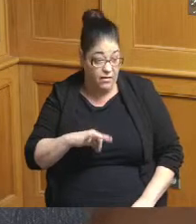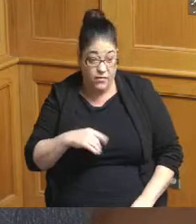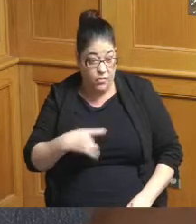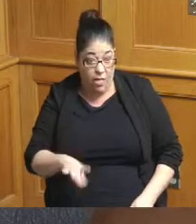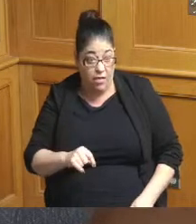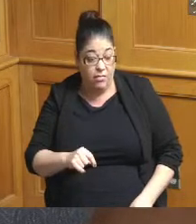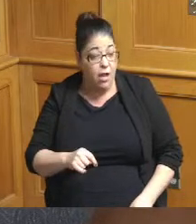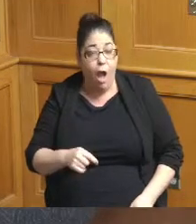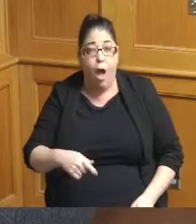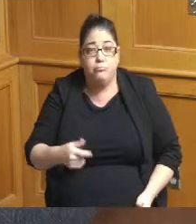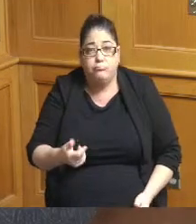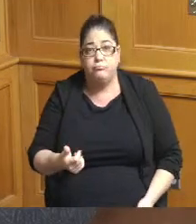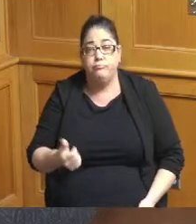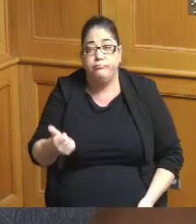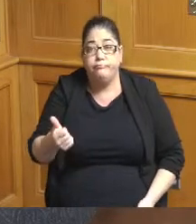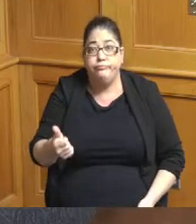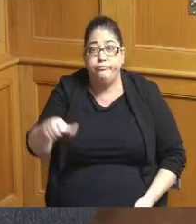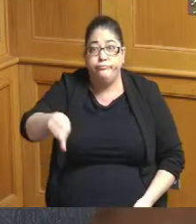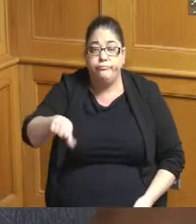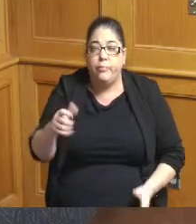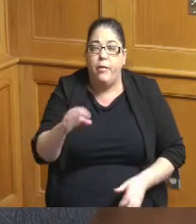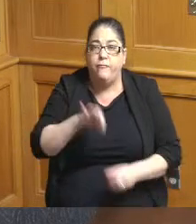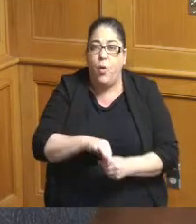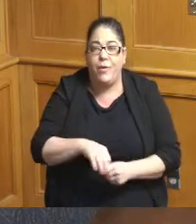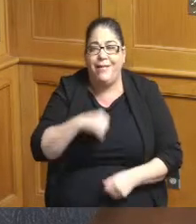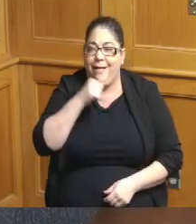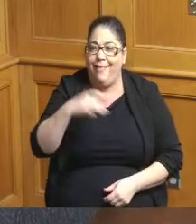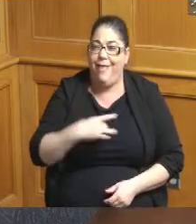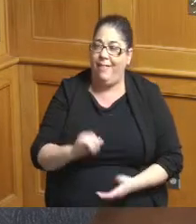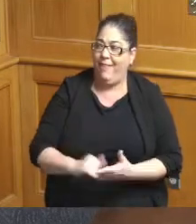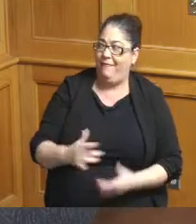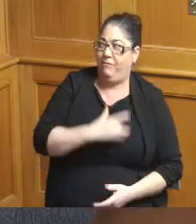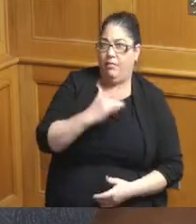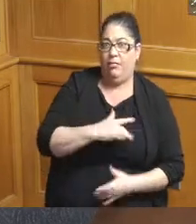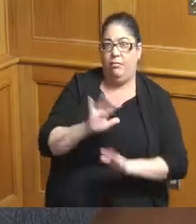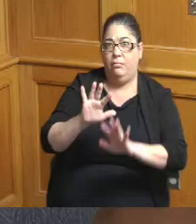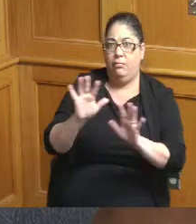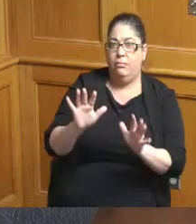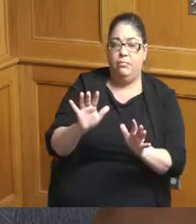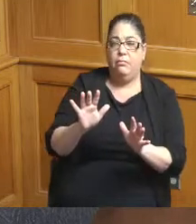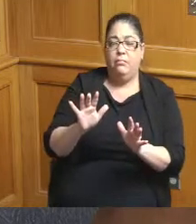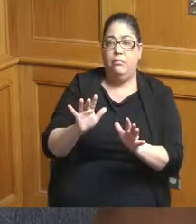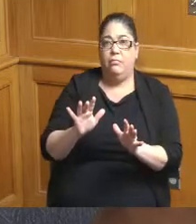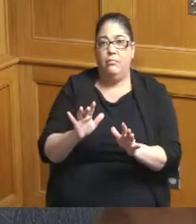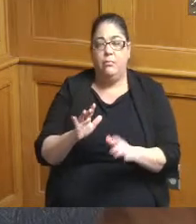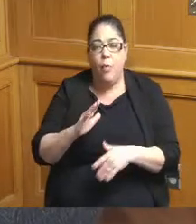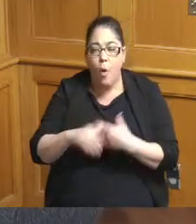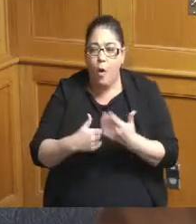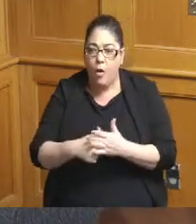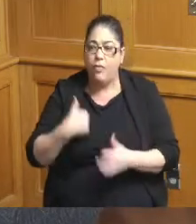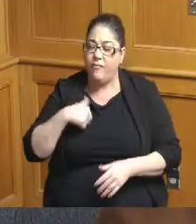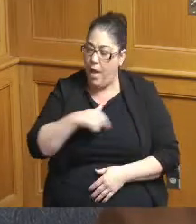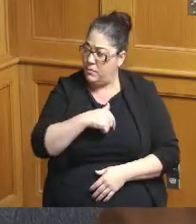I didn't like that type of aura or you know I'd like all of us like to put a few little touches we